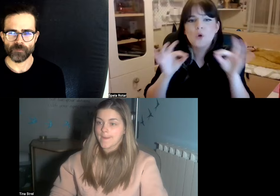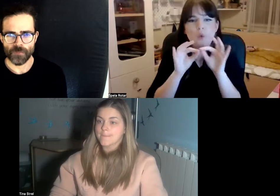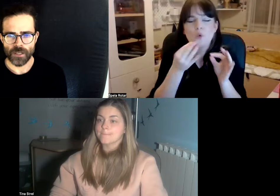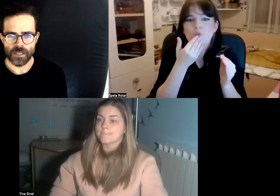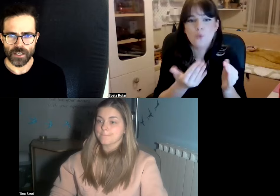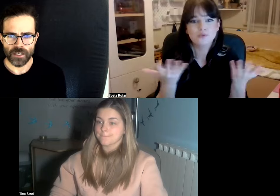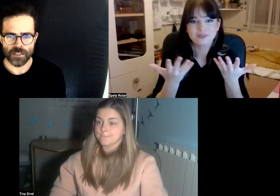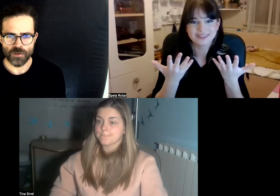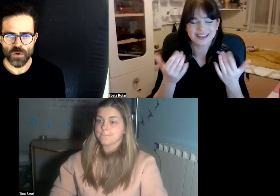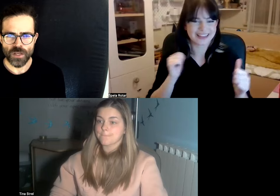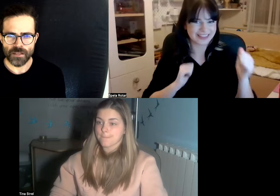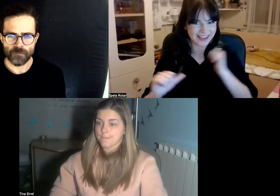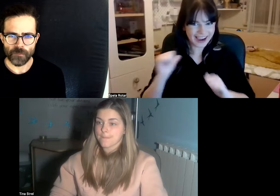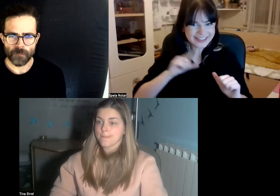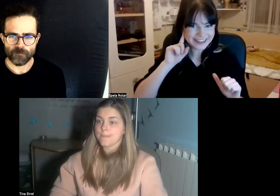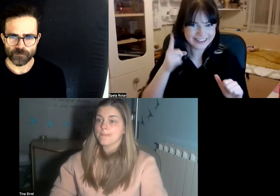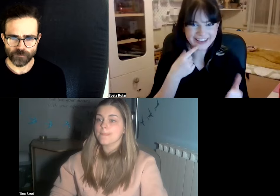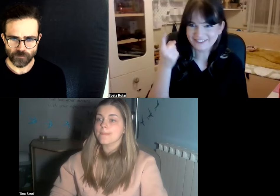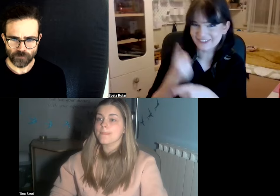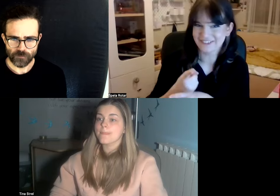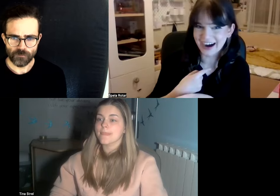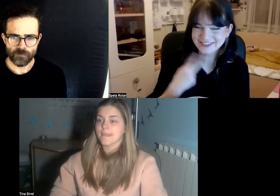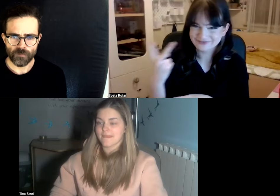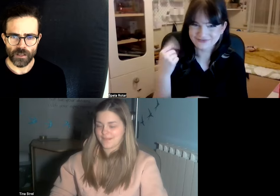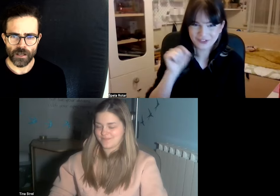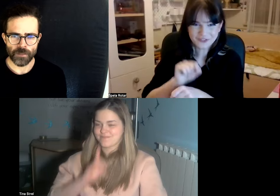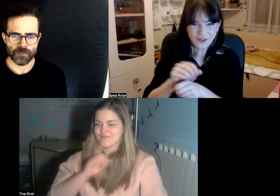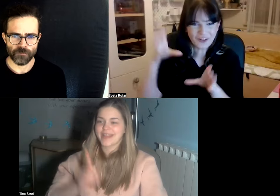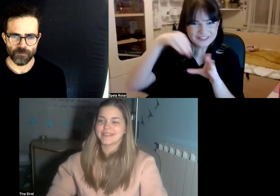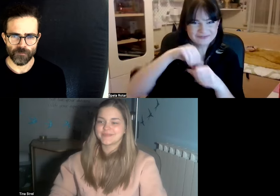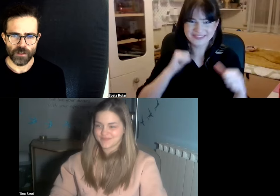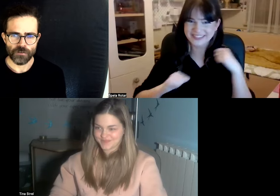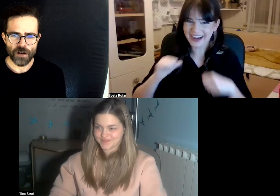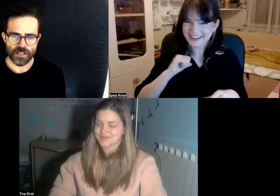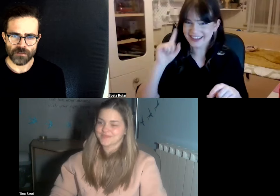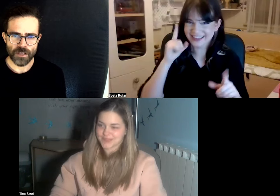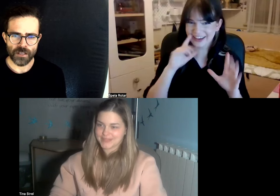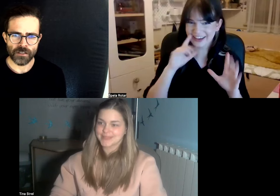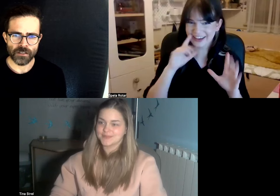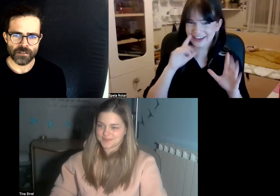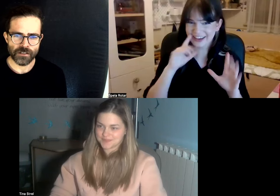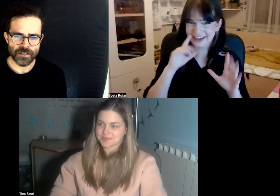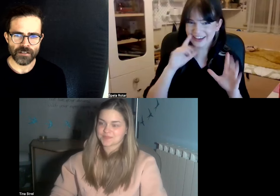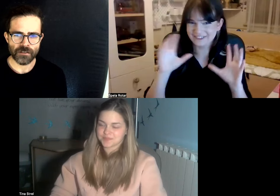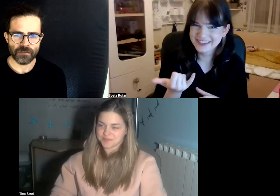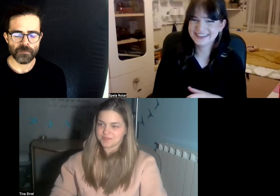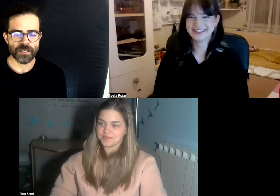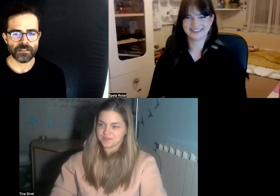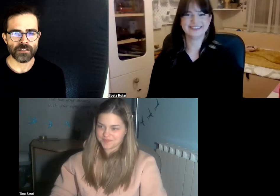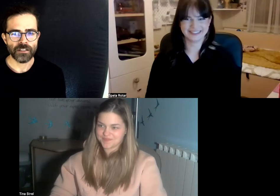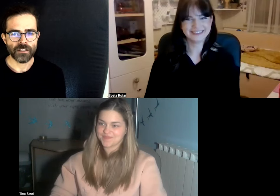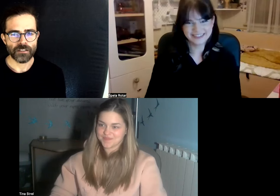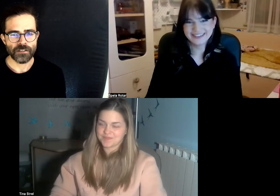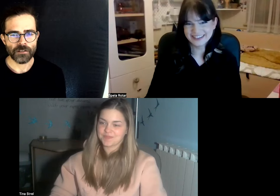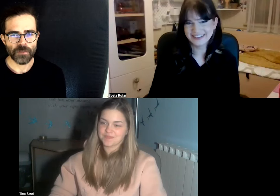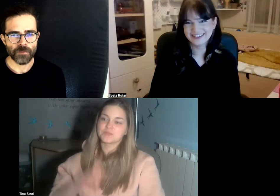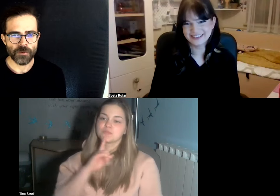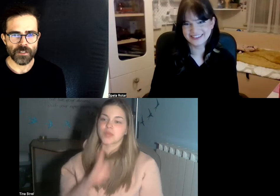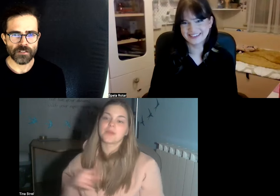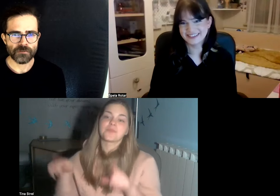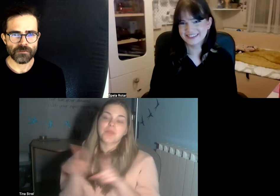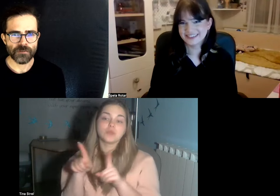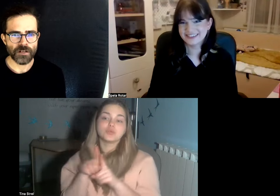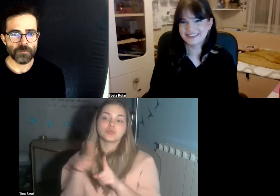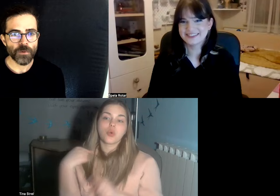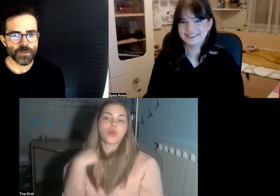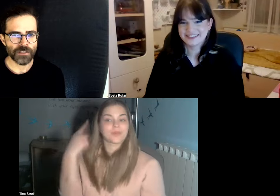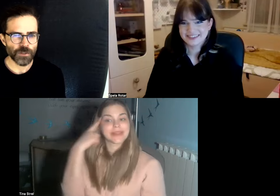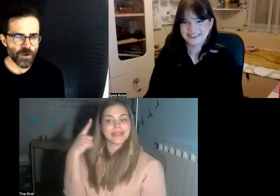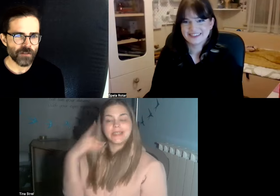it is true that I mean for us being young people it is very important to travel